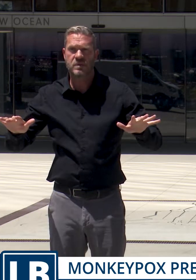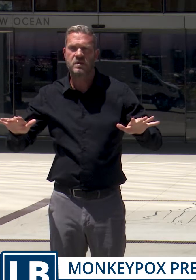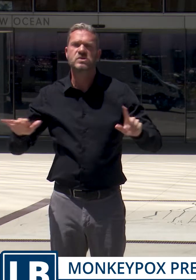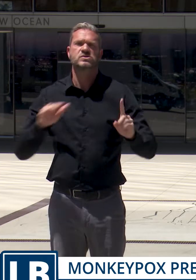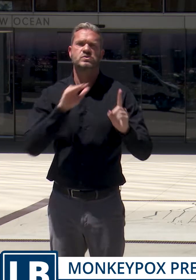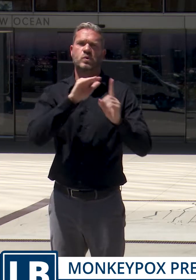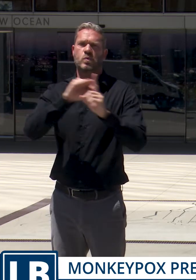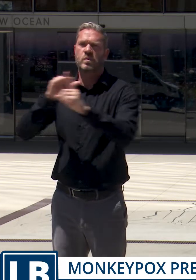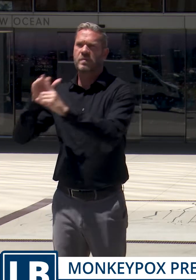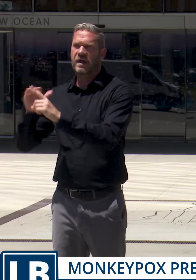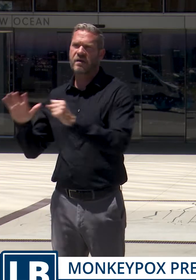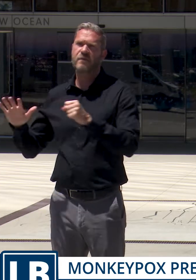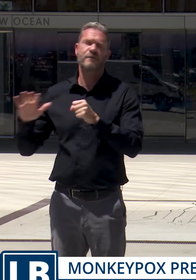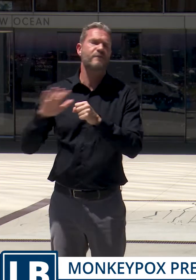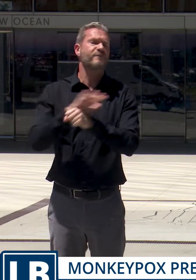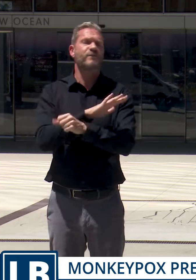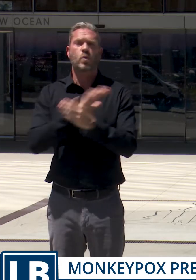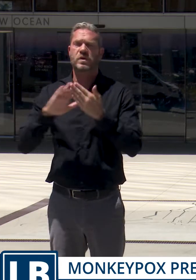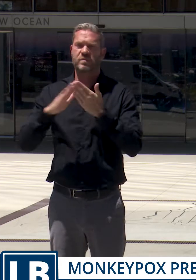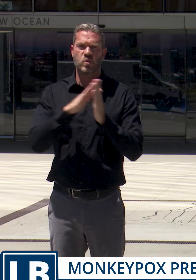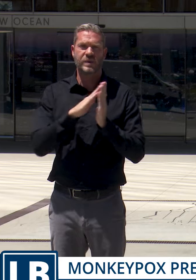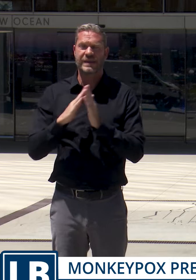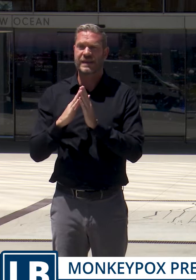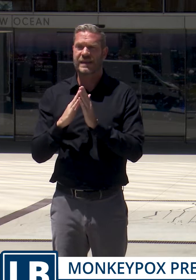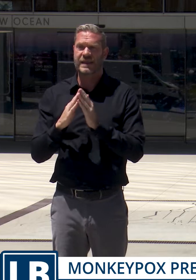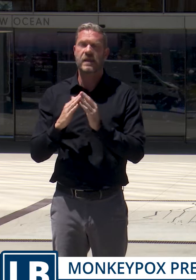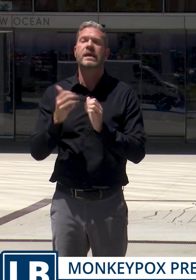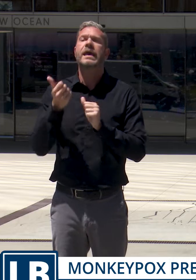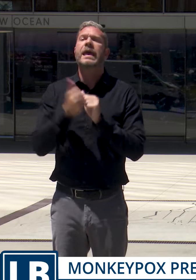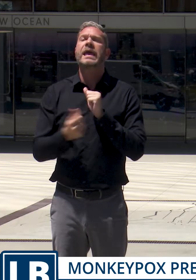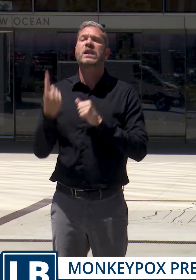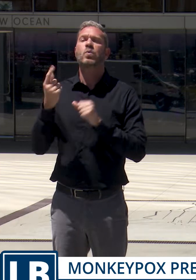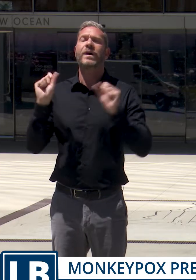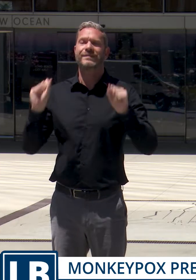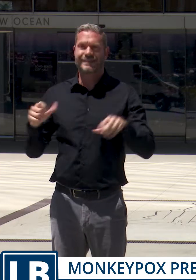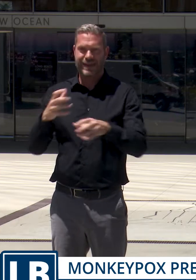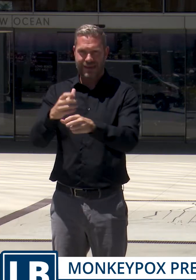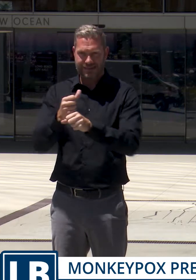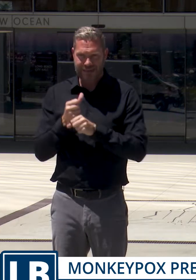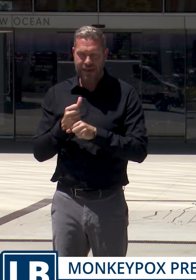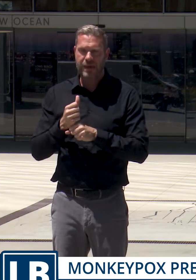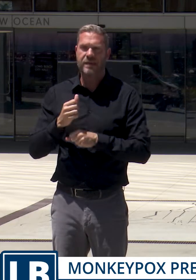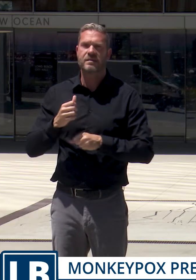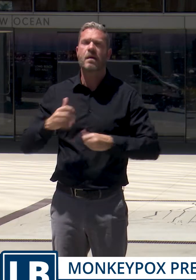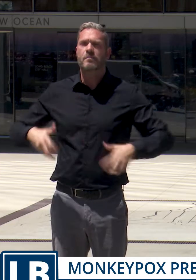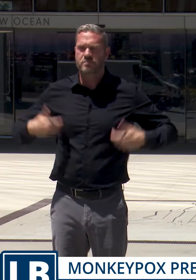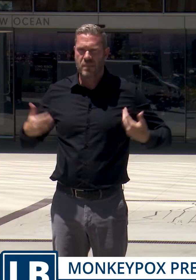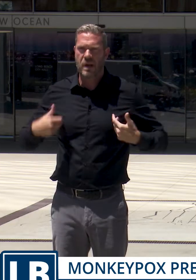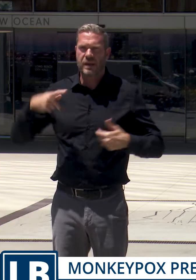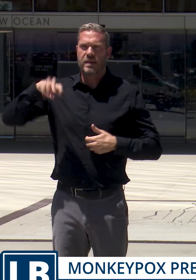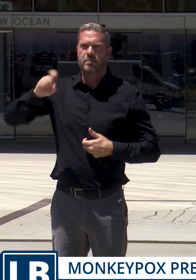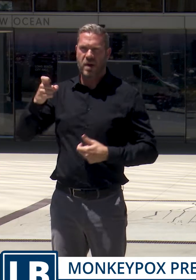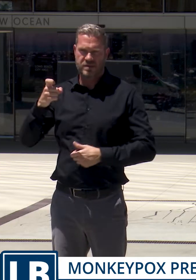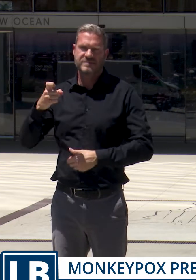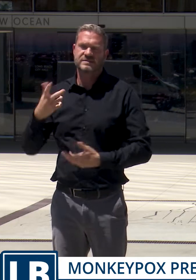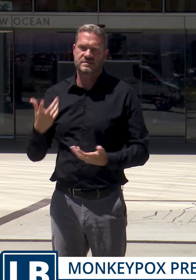community anybody can receive a monkey box i also want to note that because of the special